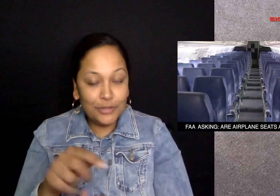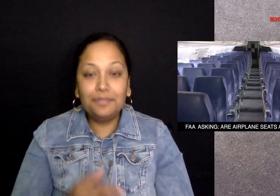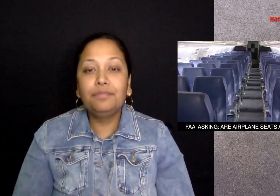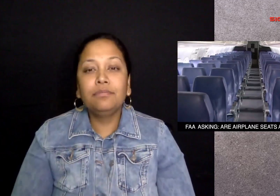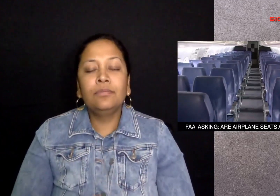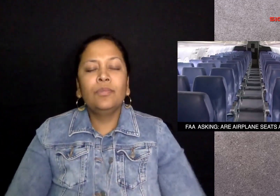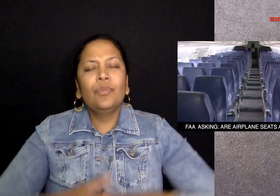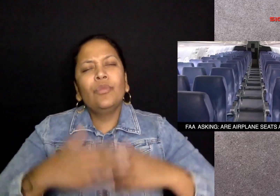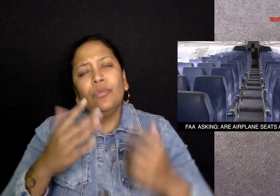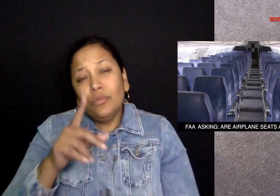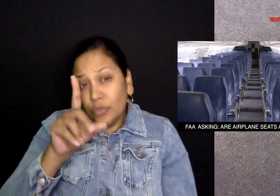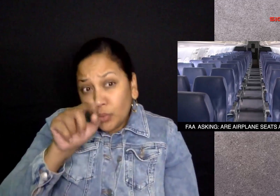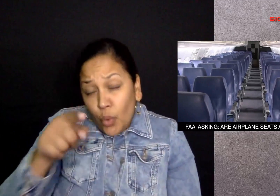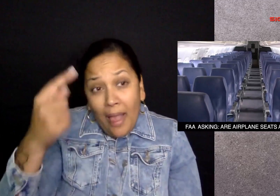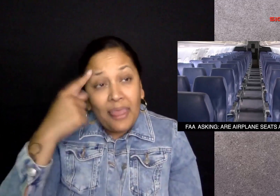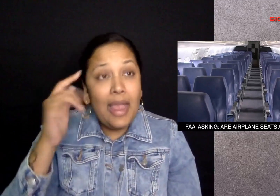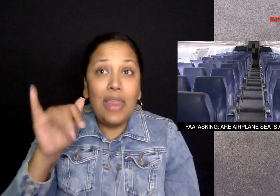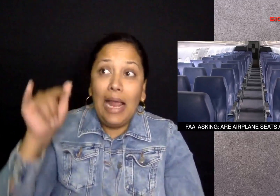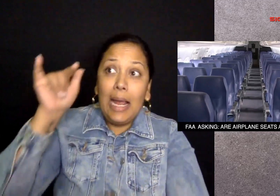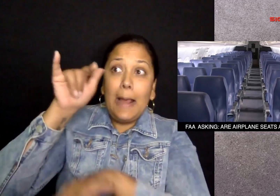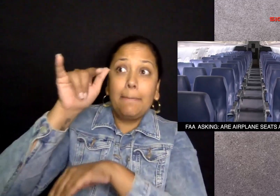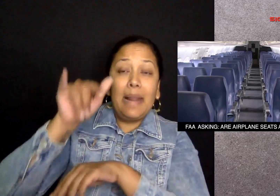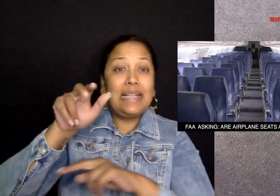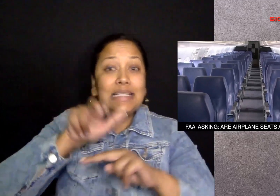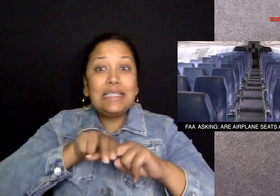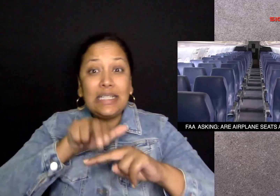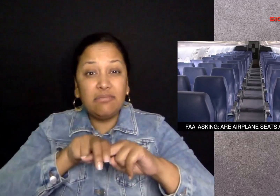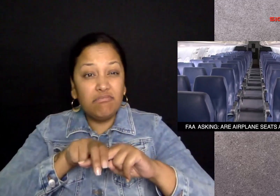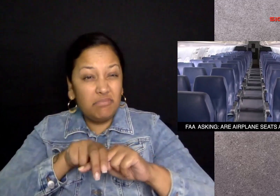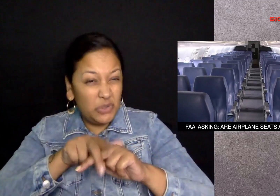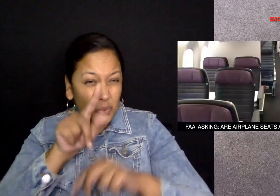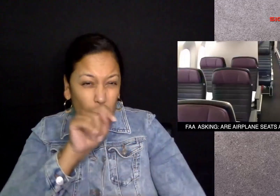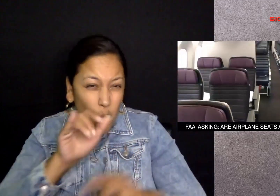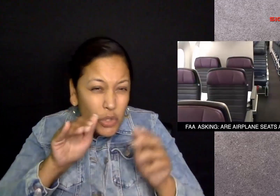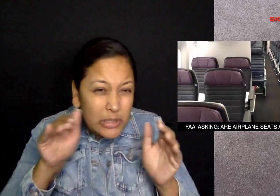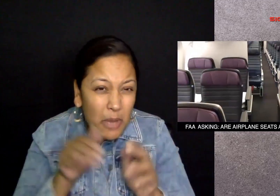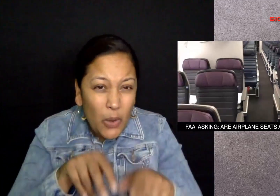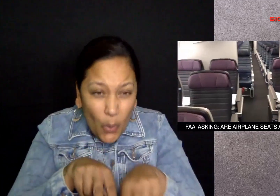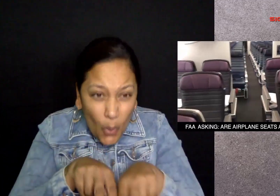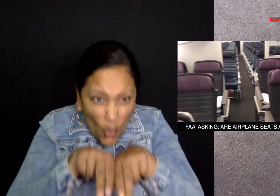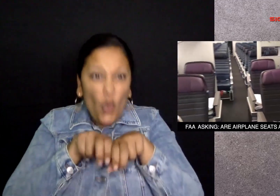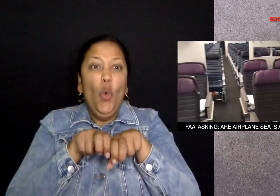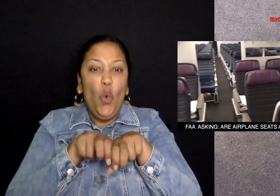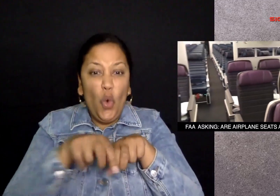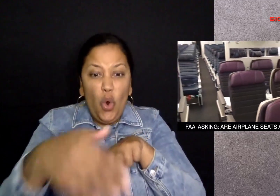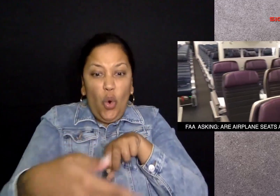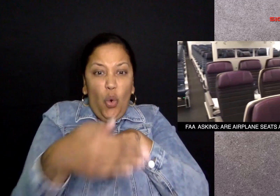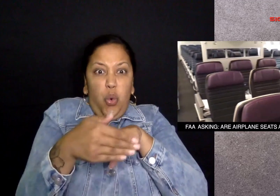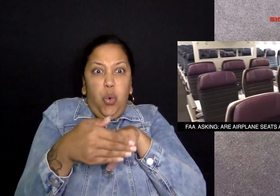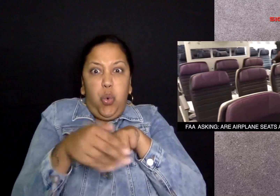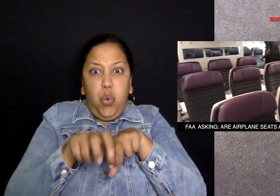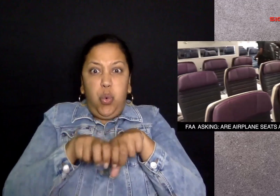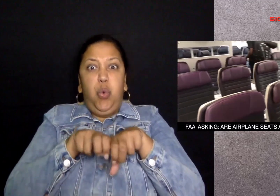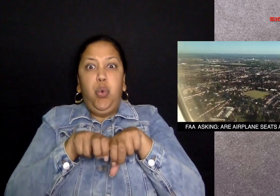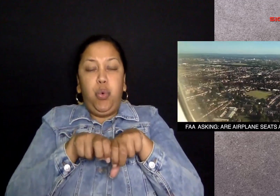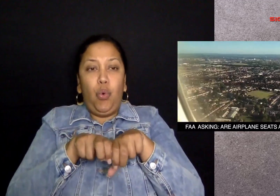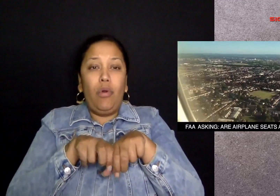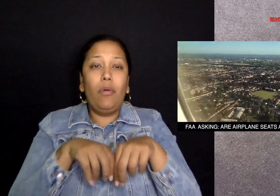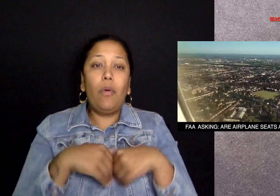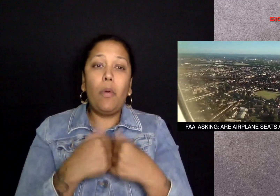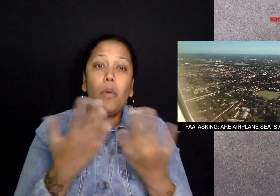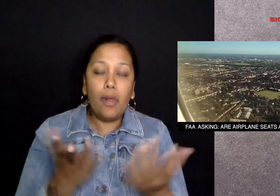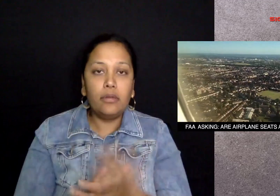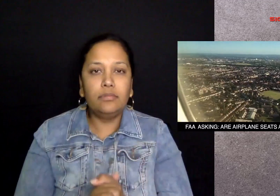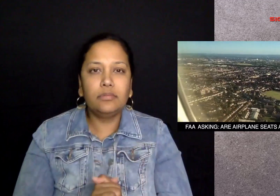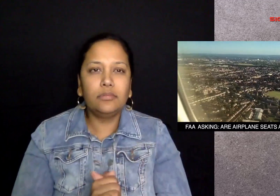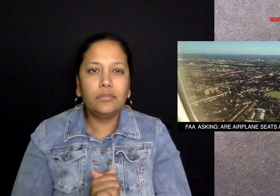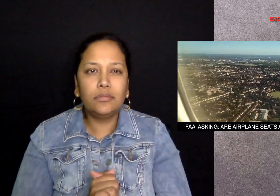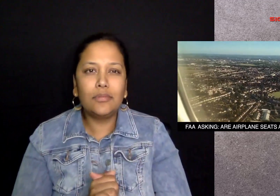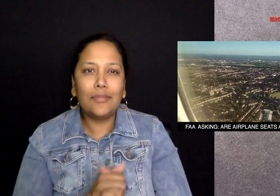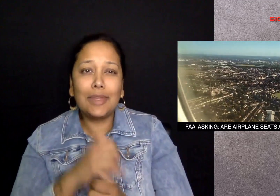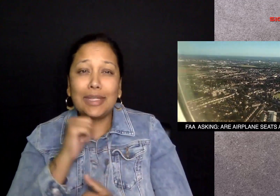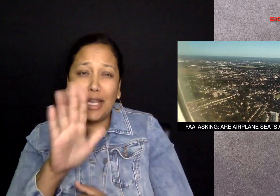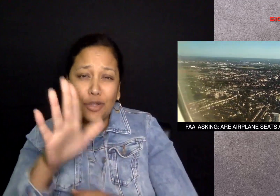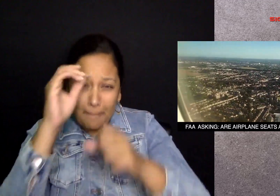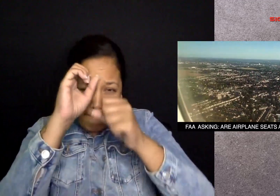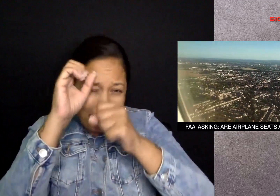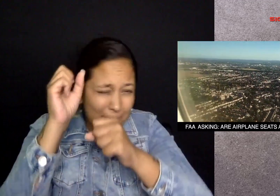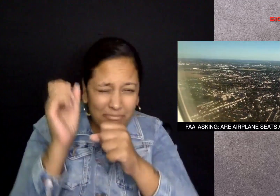I have a question for you do you think airplane seats are too small well it's not your imagination